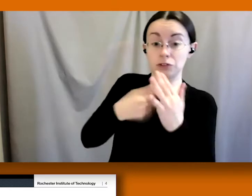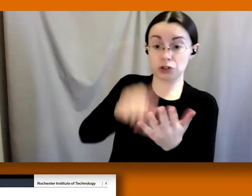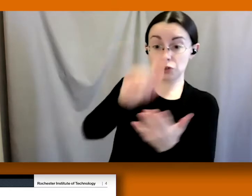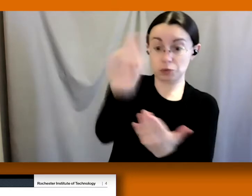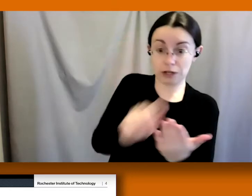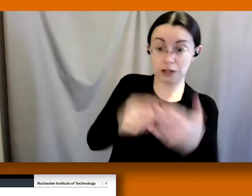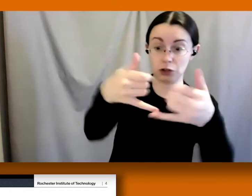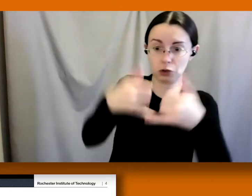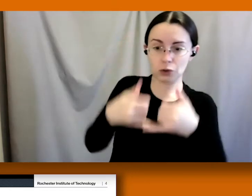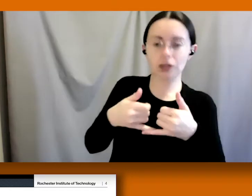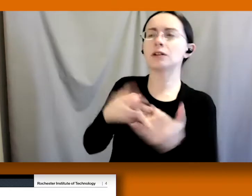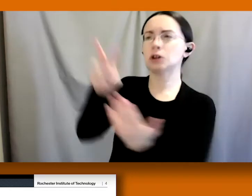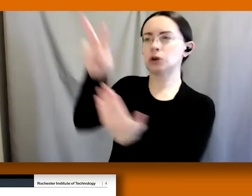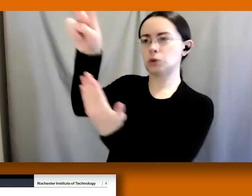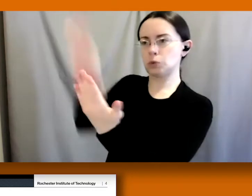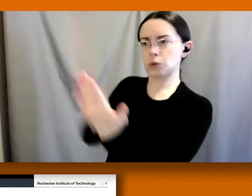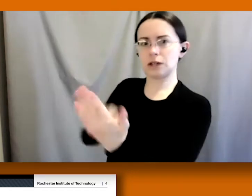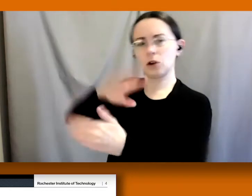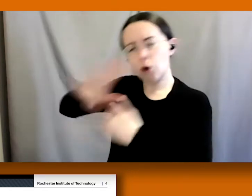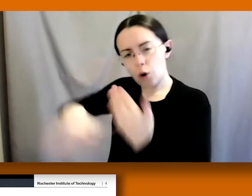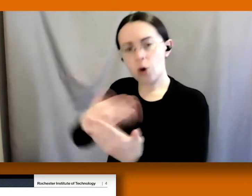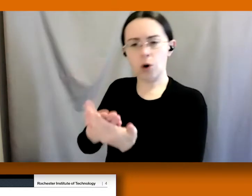or even meet those required objectives.